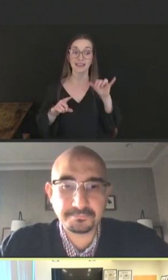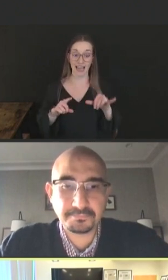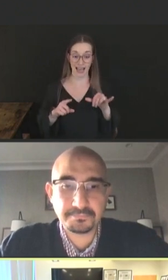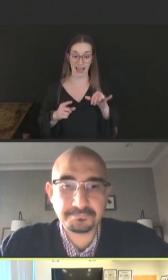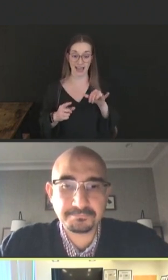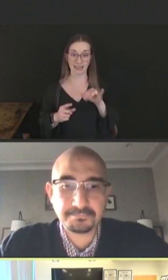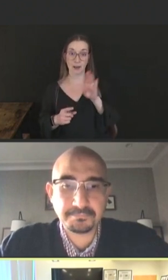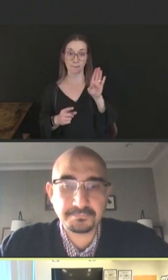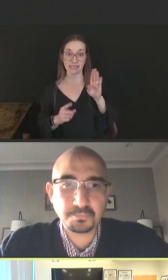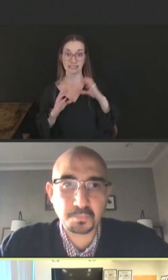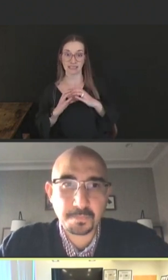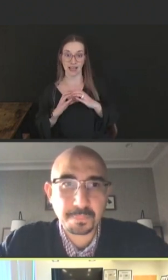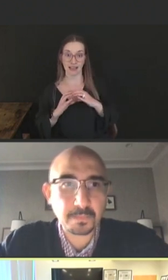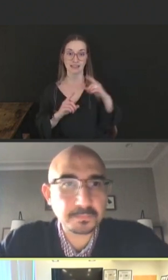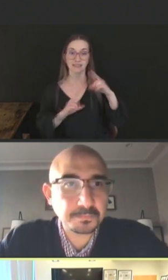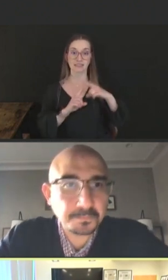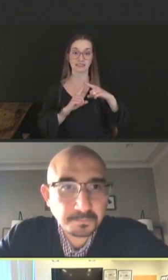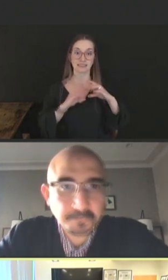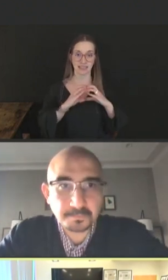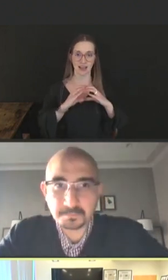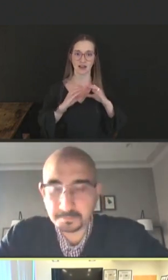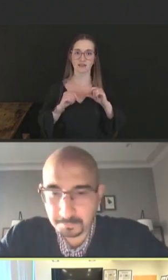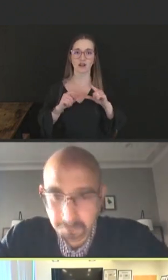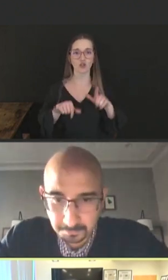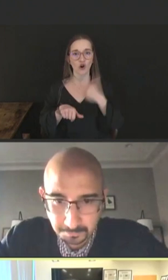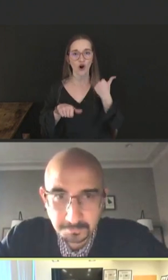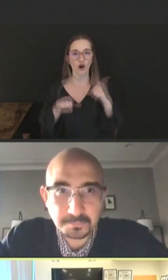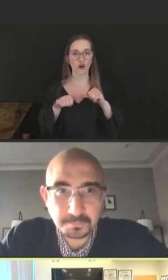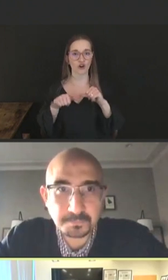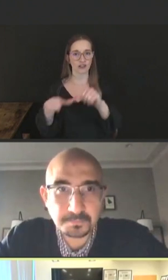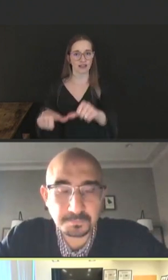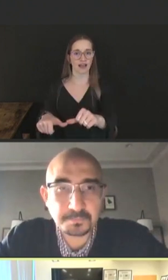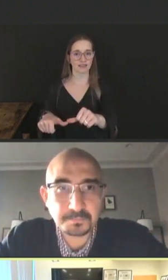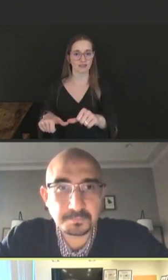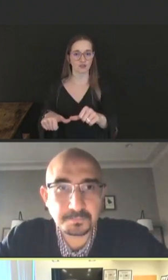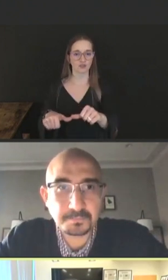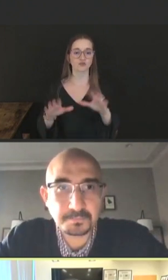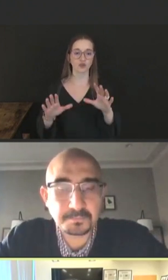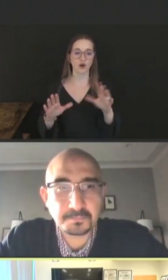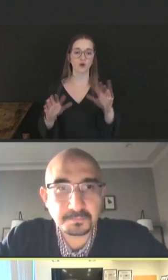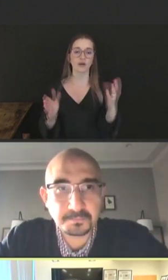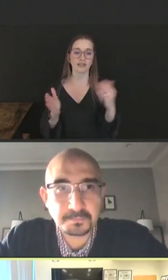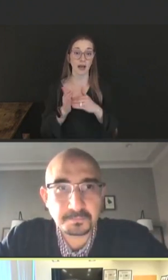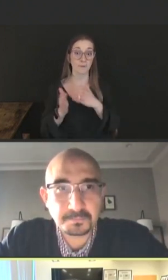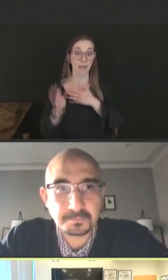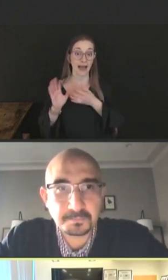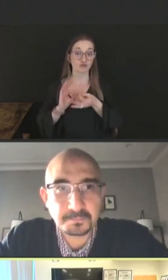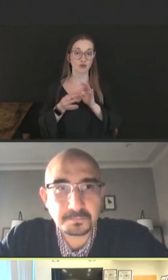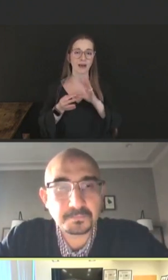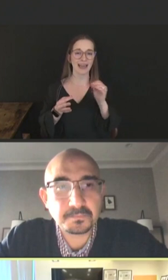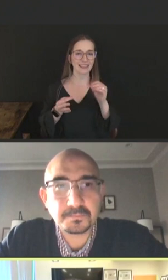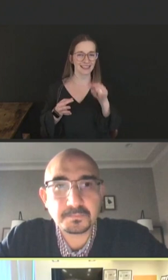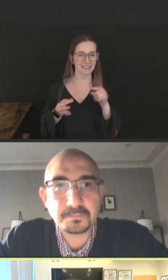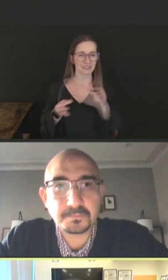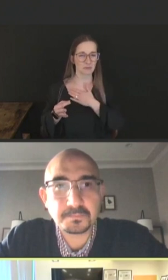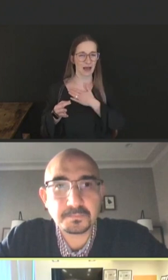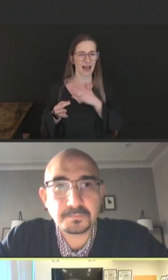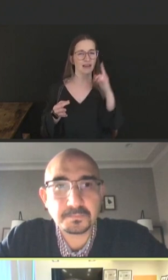So my own interpretation, and this is somewhat speculation, I should emphasize, is that the waning that we see,